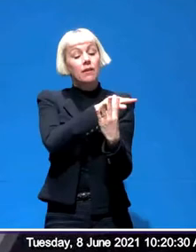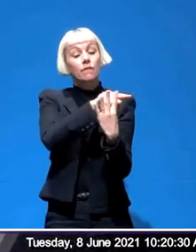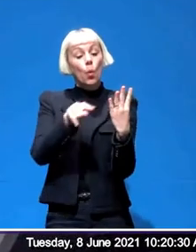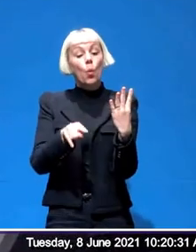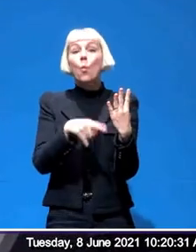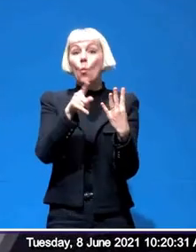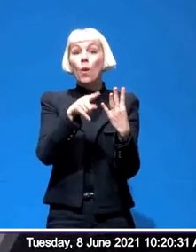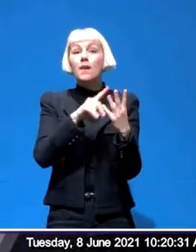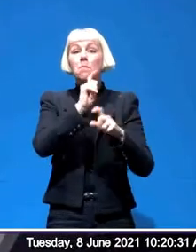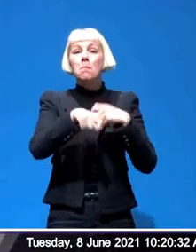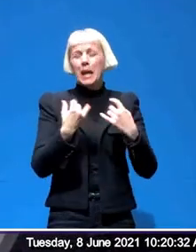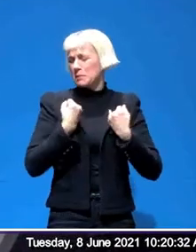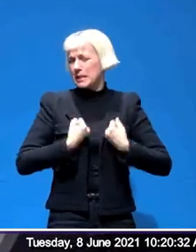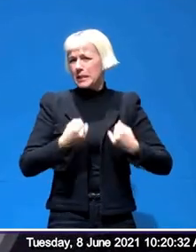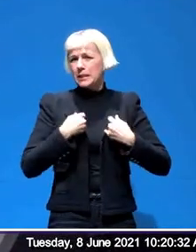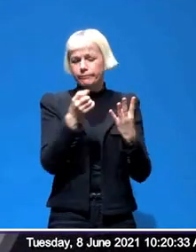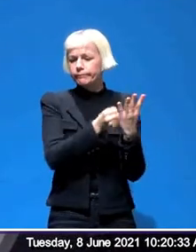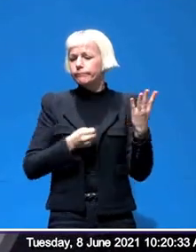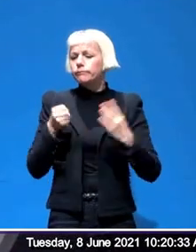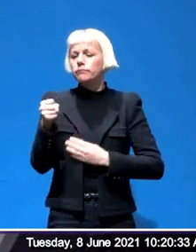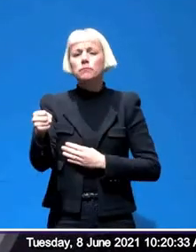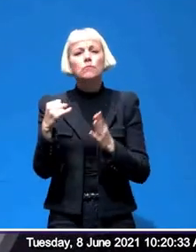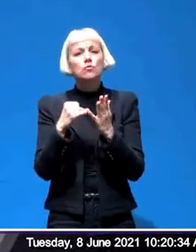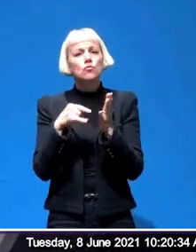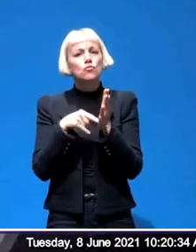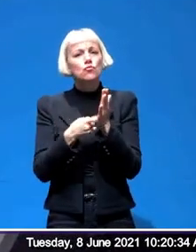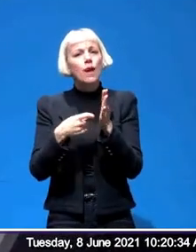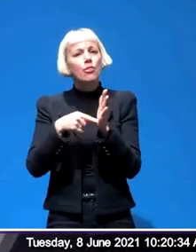to Strathmont Centre, a government-run institution providing accommodation